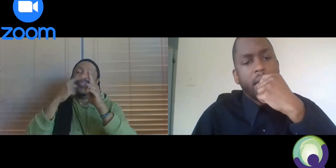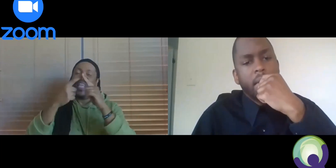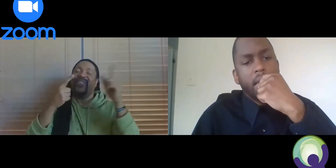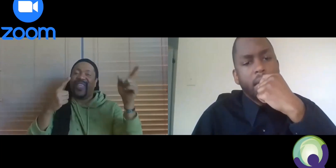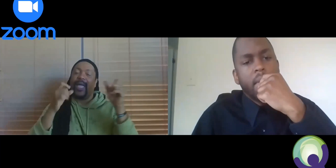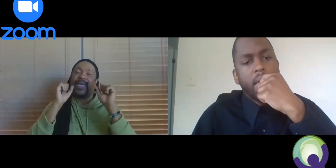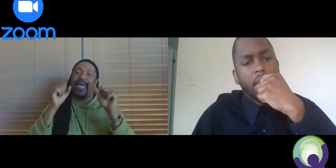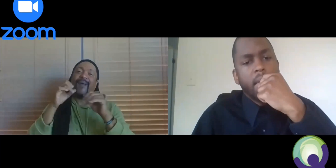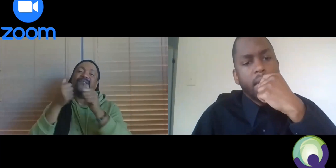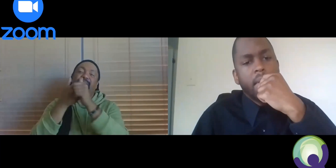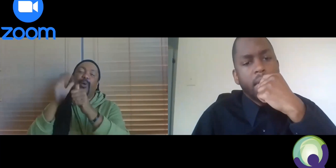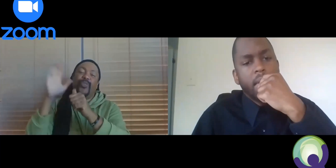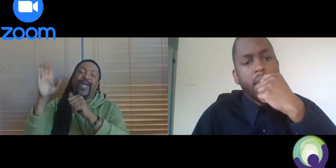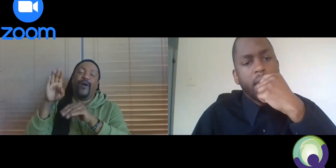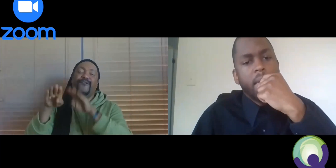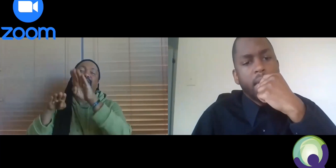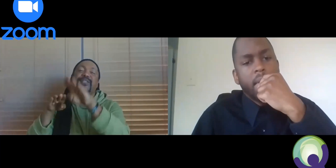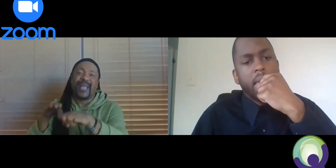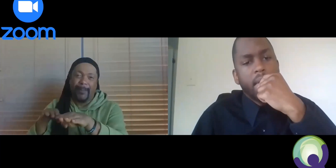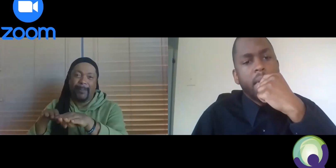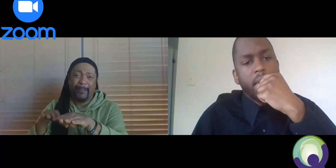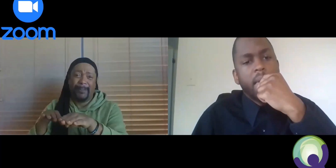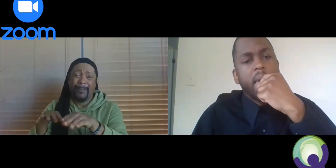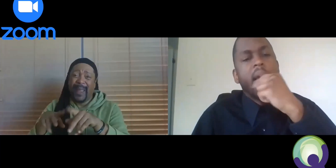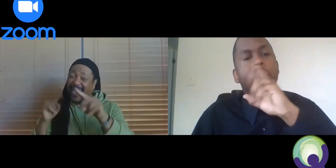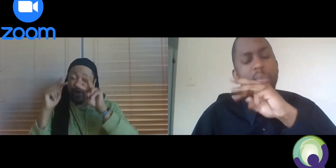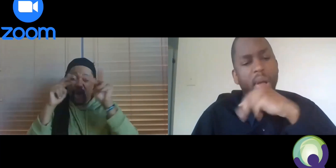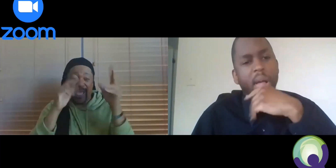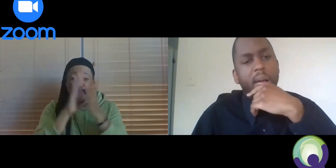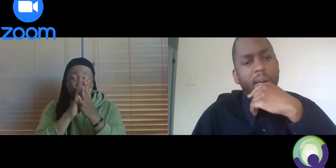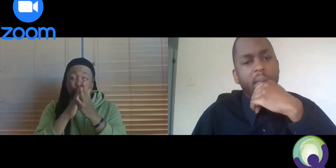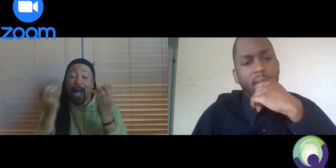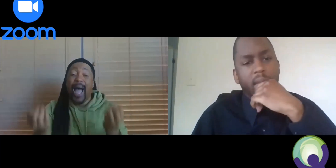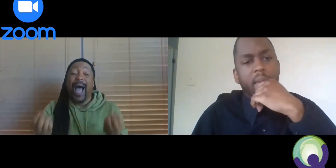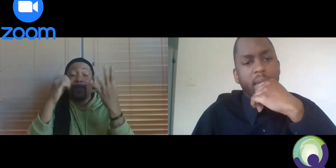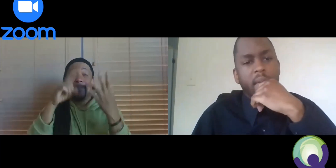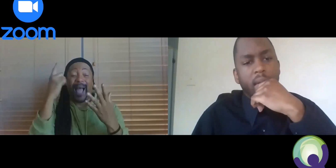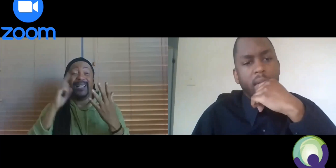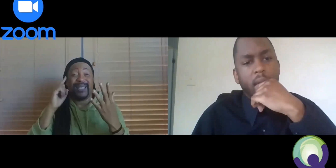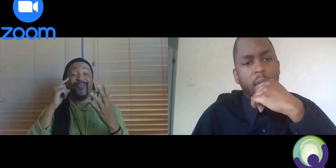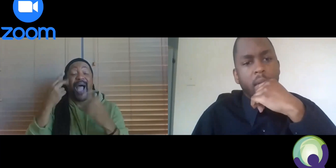When kids see someone like them who has done it, they have someone to follow in their footsteps.